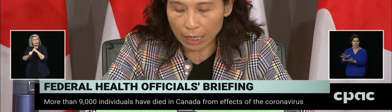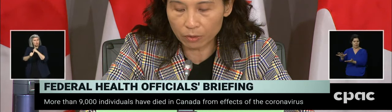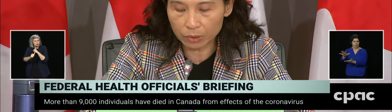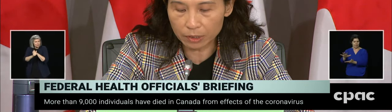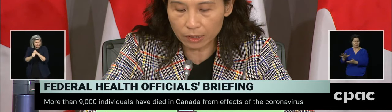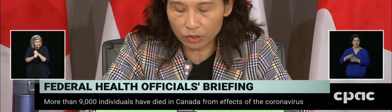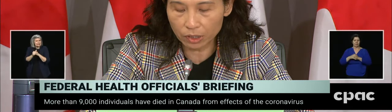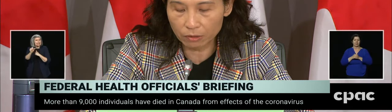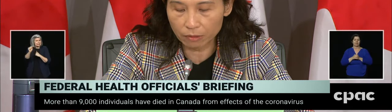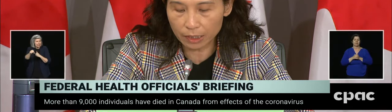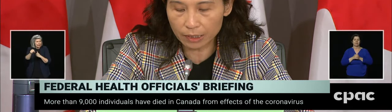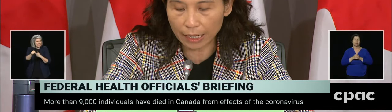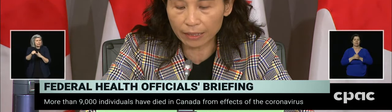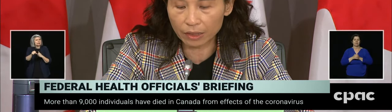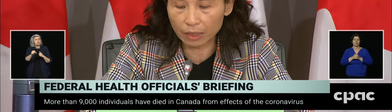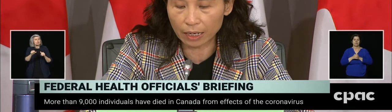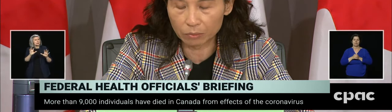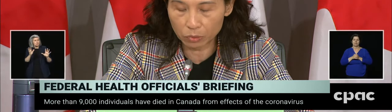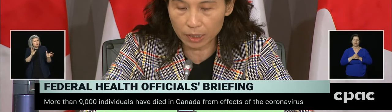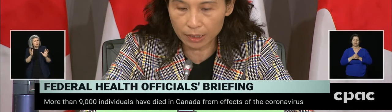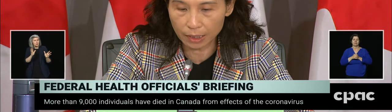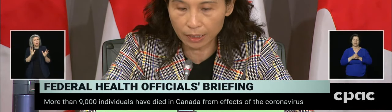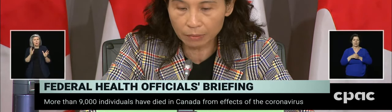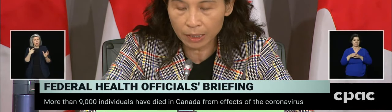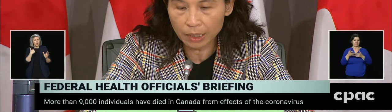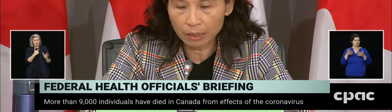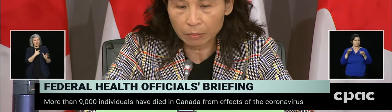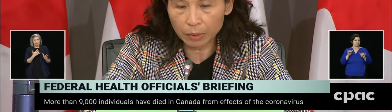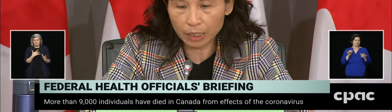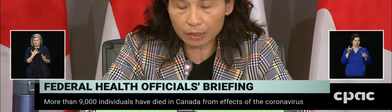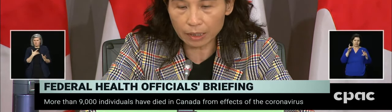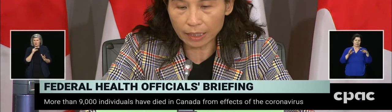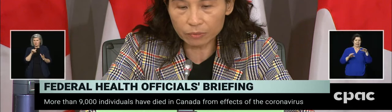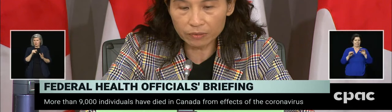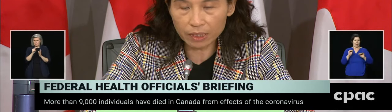ASSESSMENT, BUT THAT WAS THE